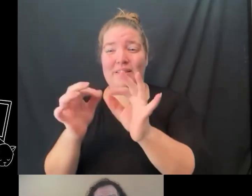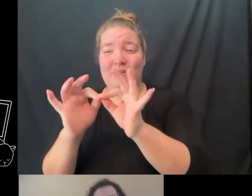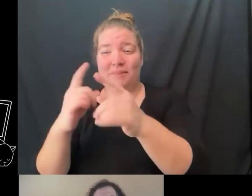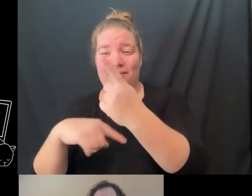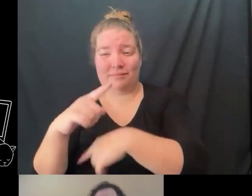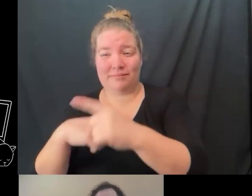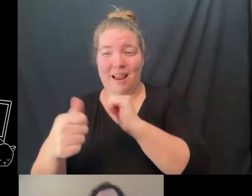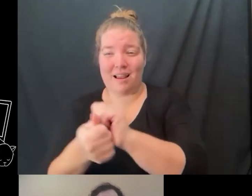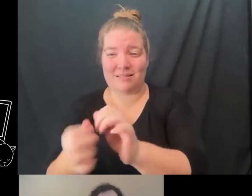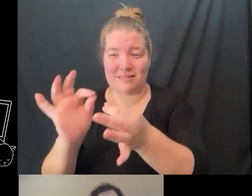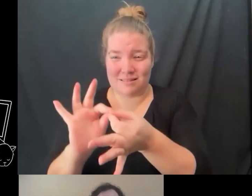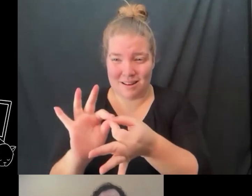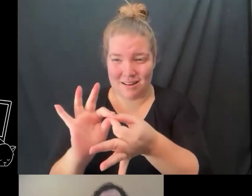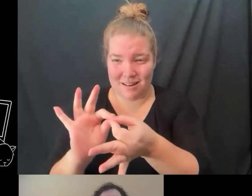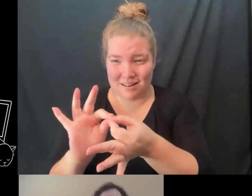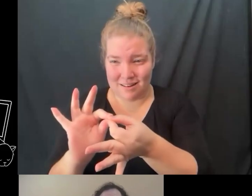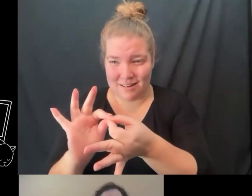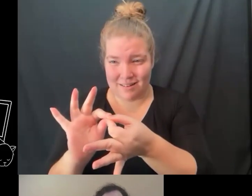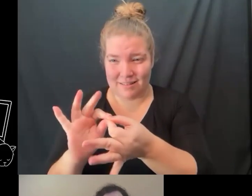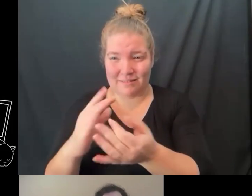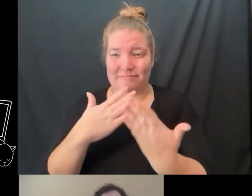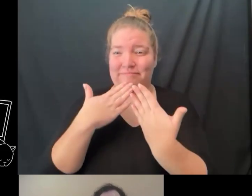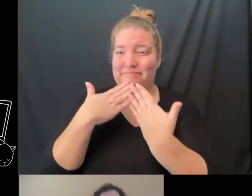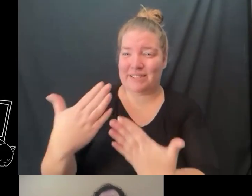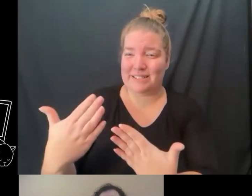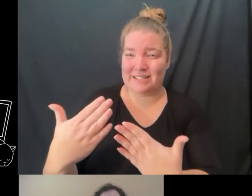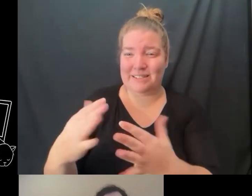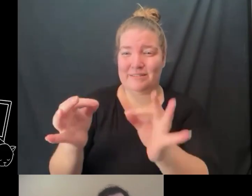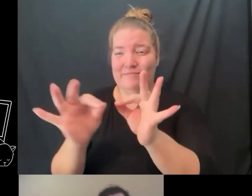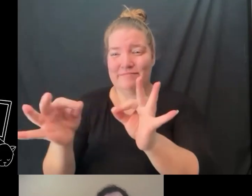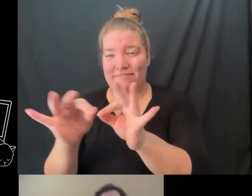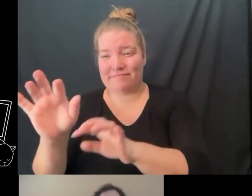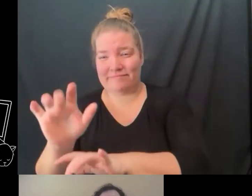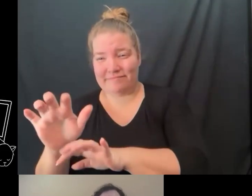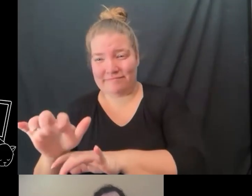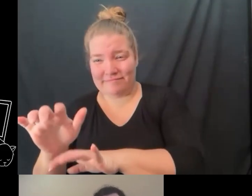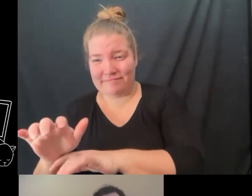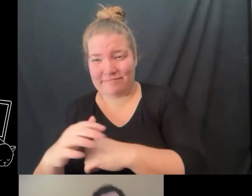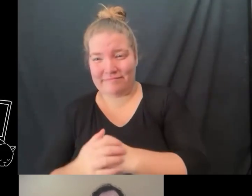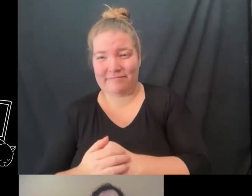I want to thank our sign language interpreters from Asign, who are just awesome. I want to thank our captionist.